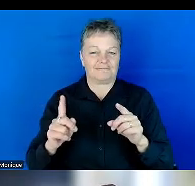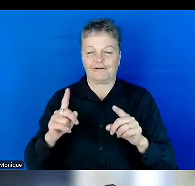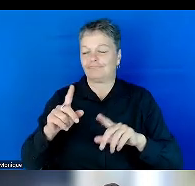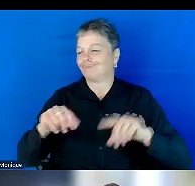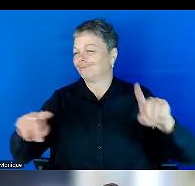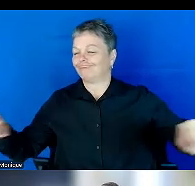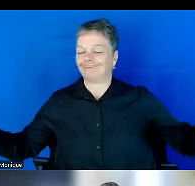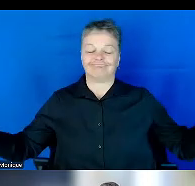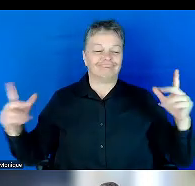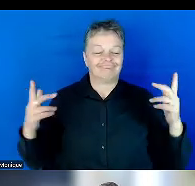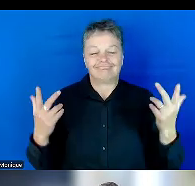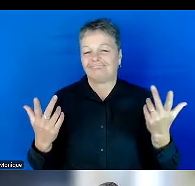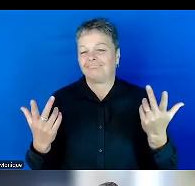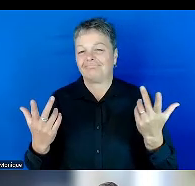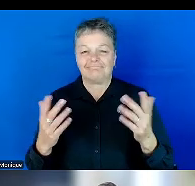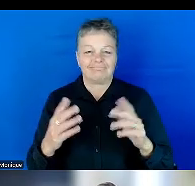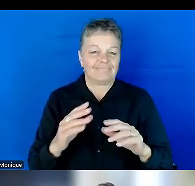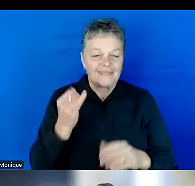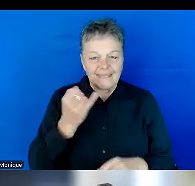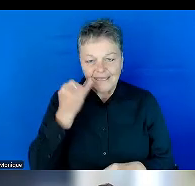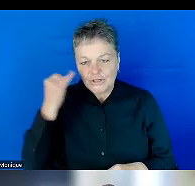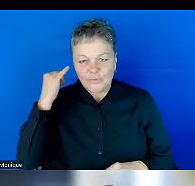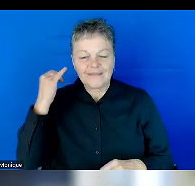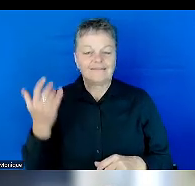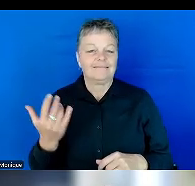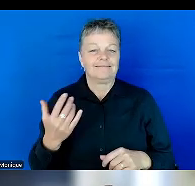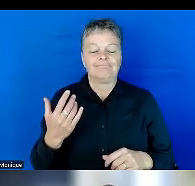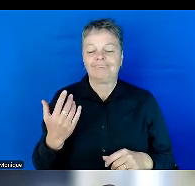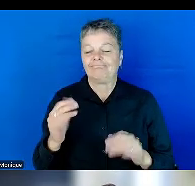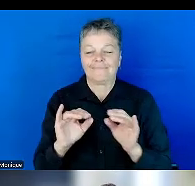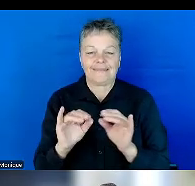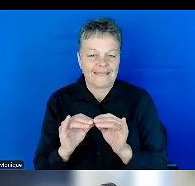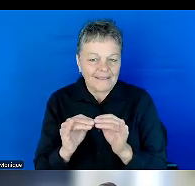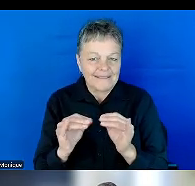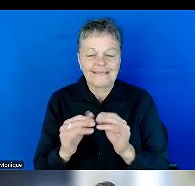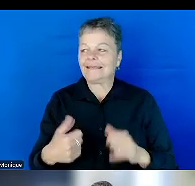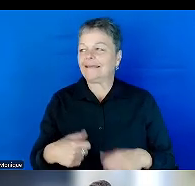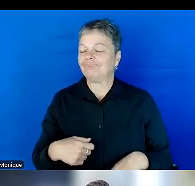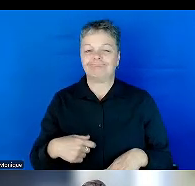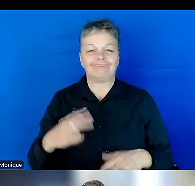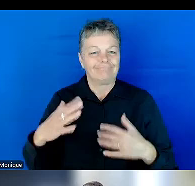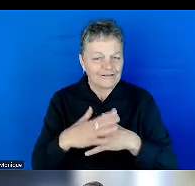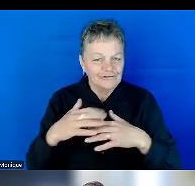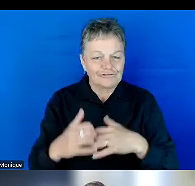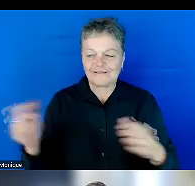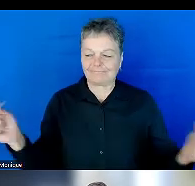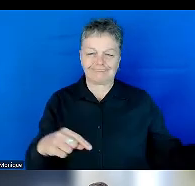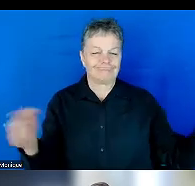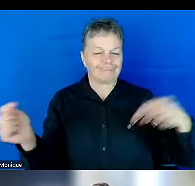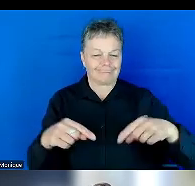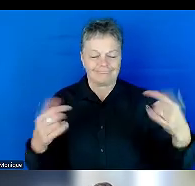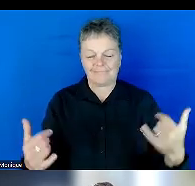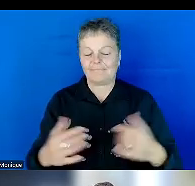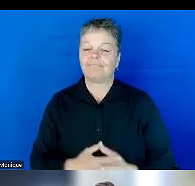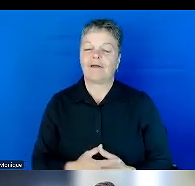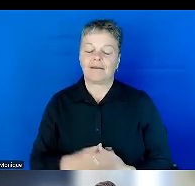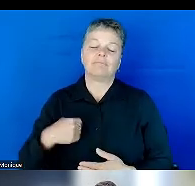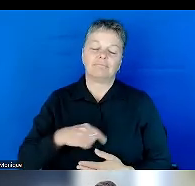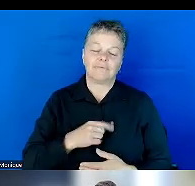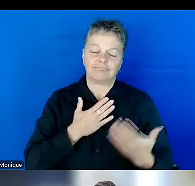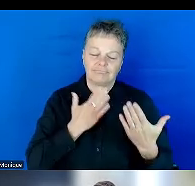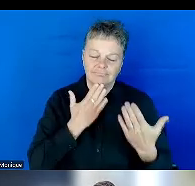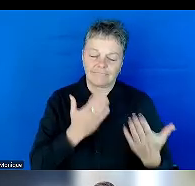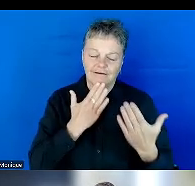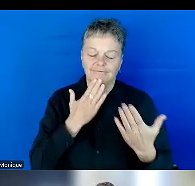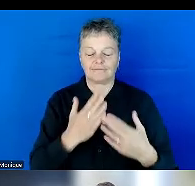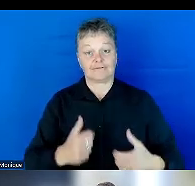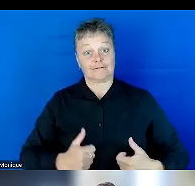and Metis peoples. We are grateful to have this the opportunity to work and live on this land.